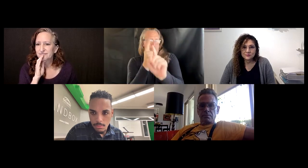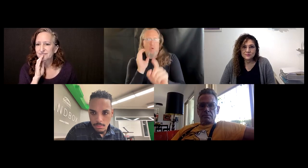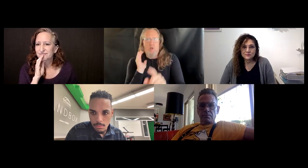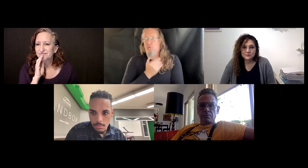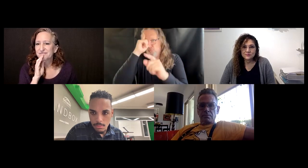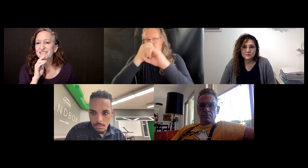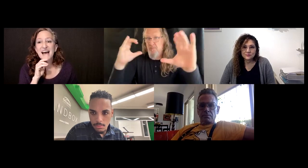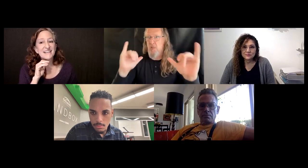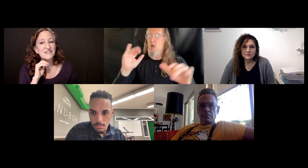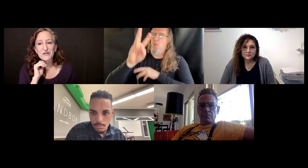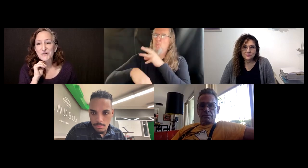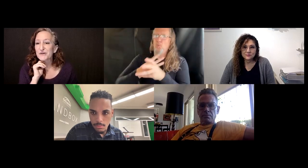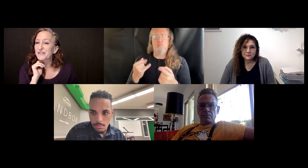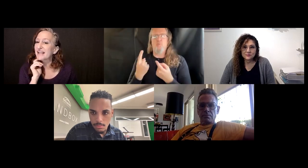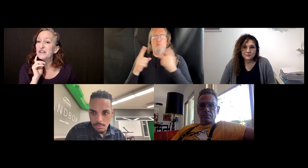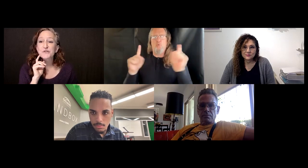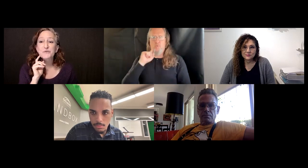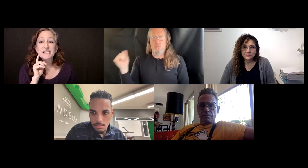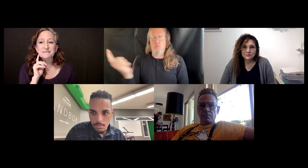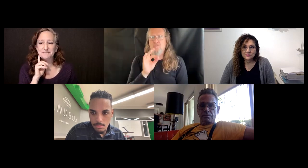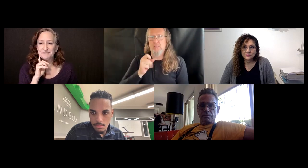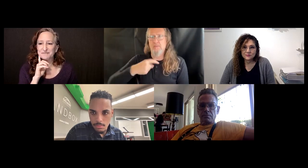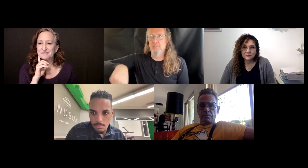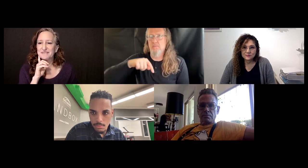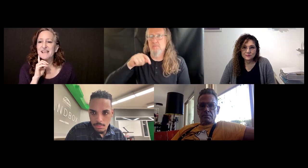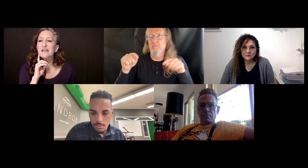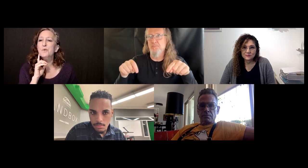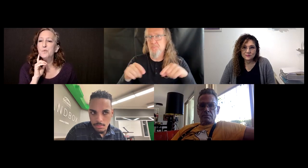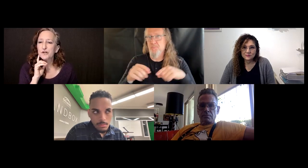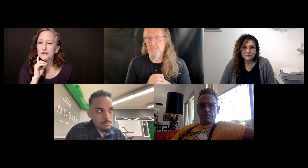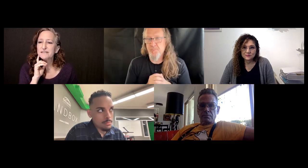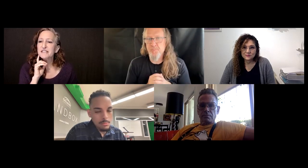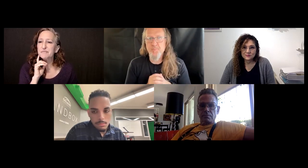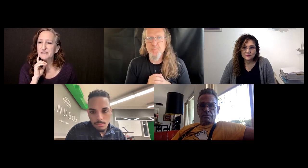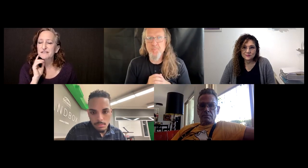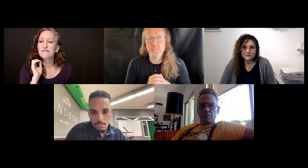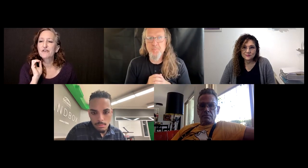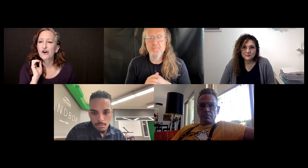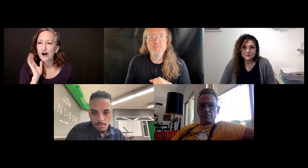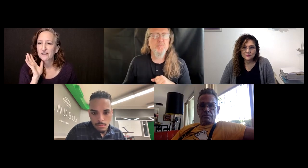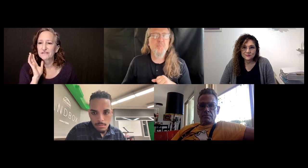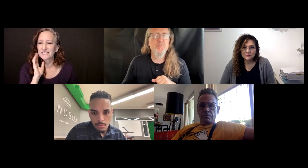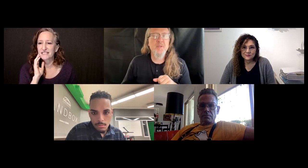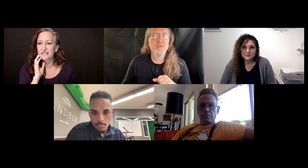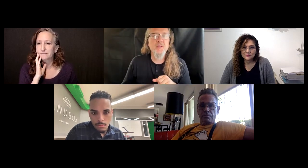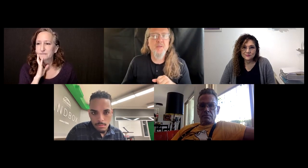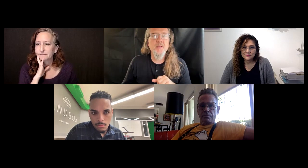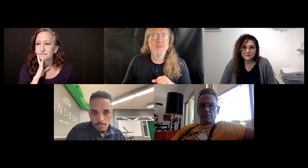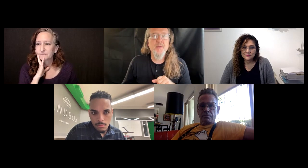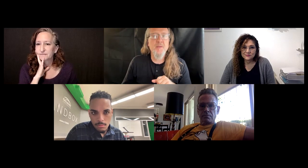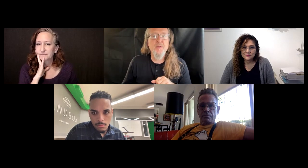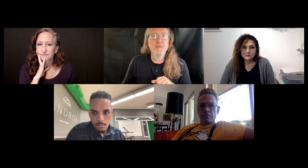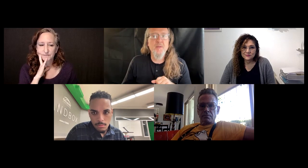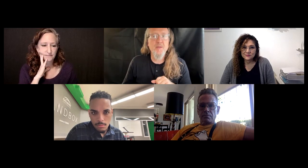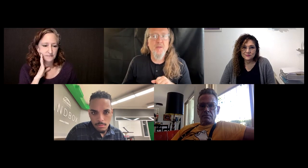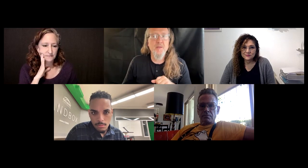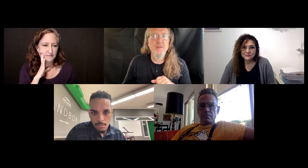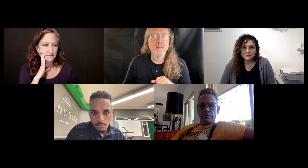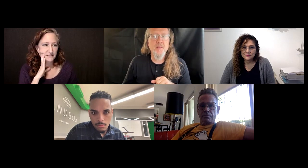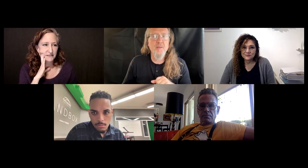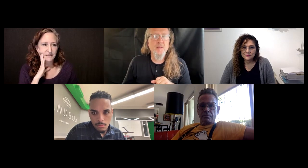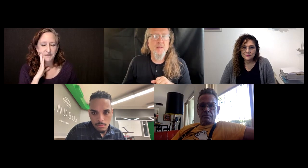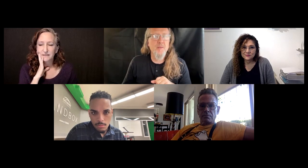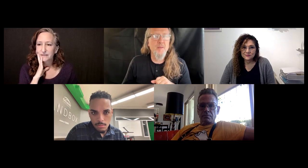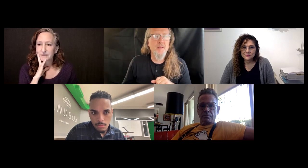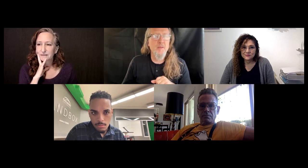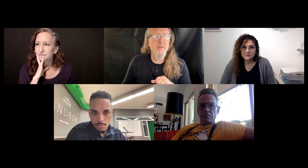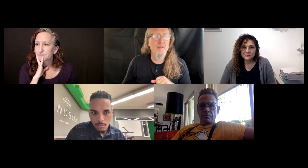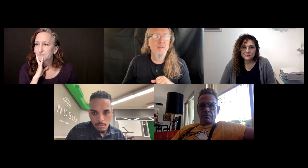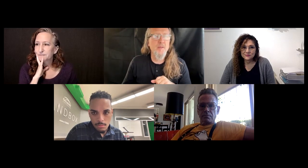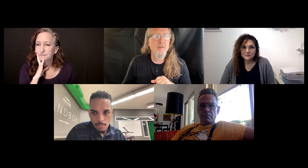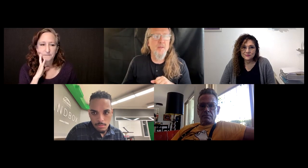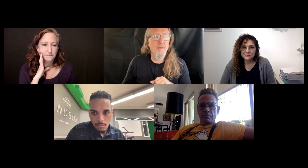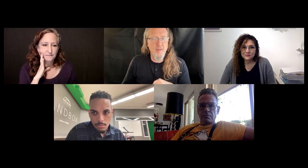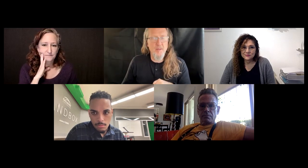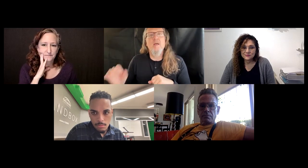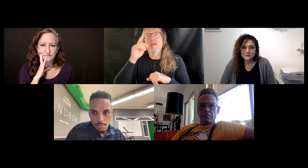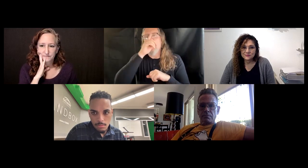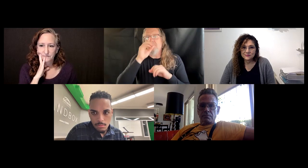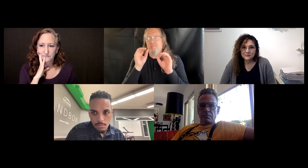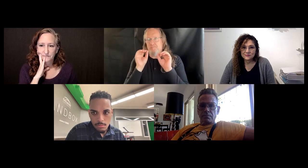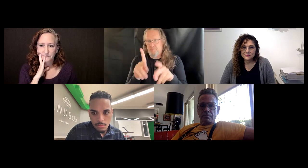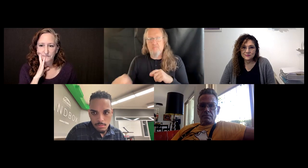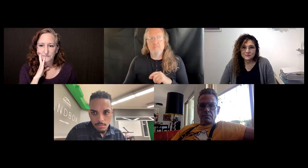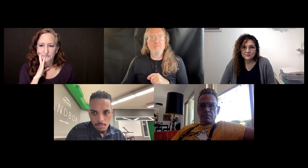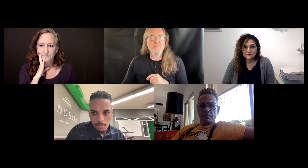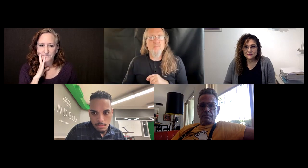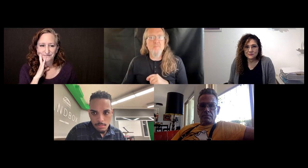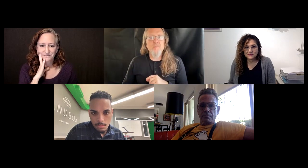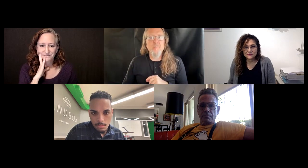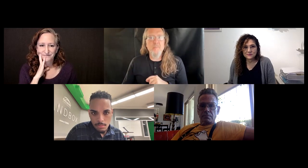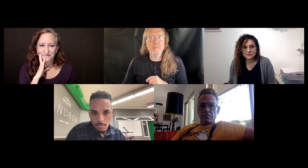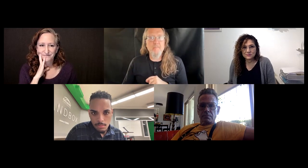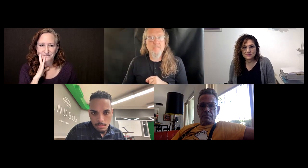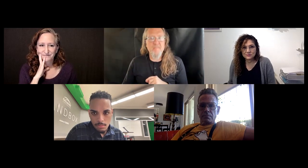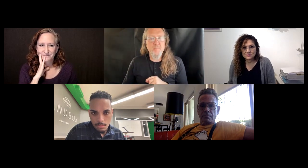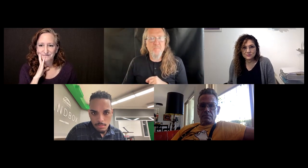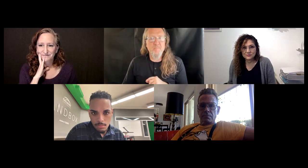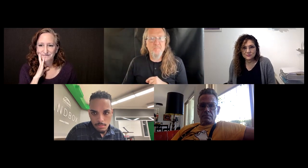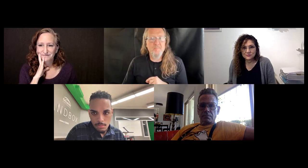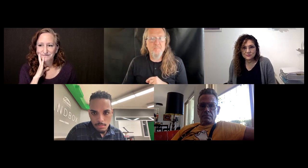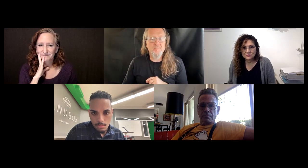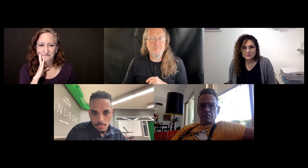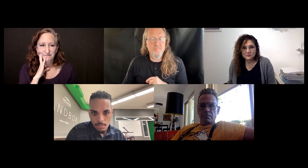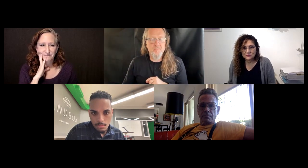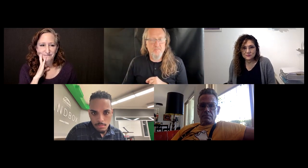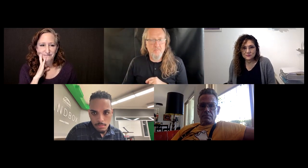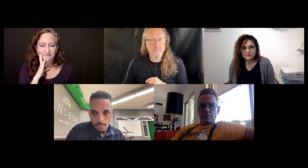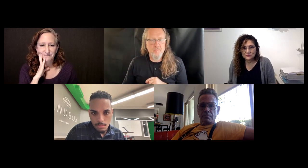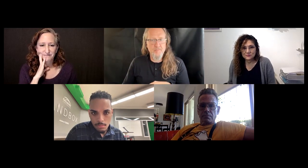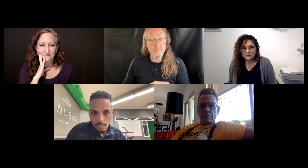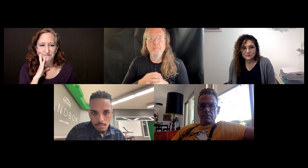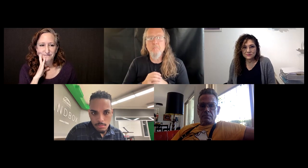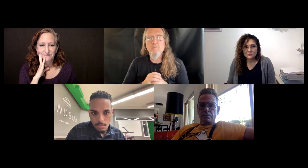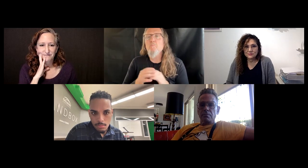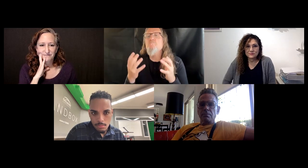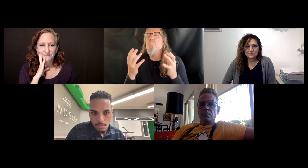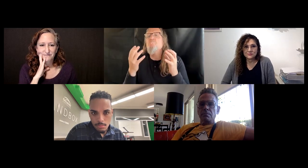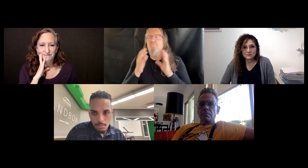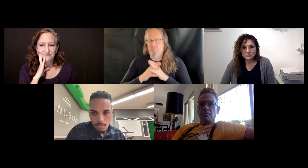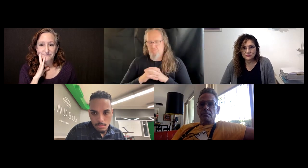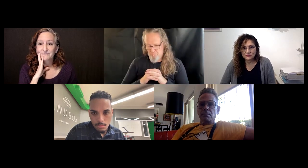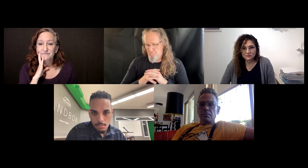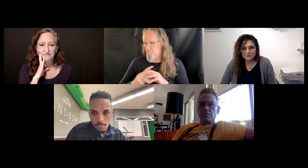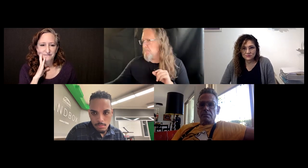That is our goal. That's our dream, that the world is built for all of us.